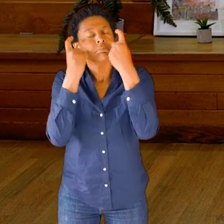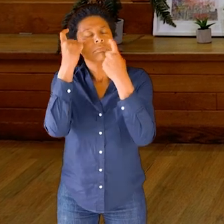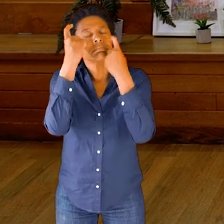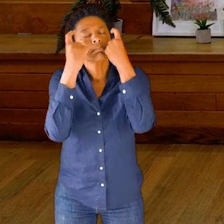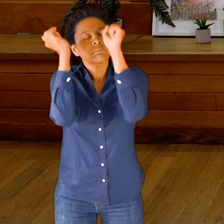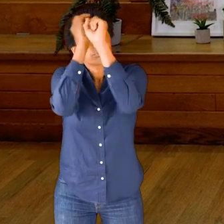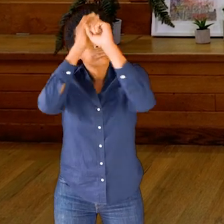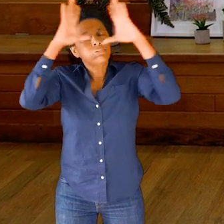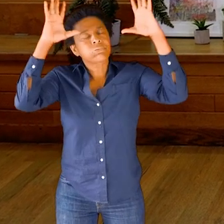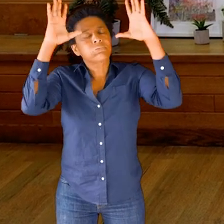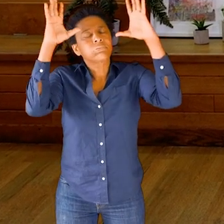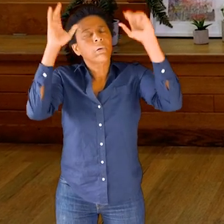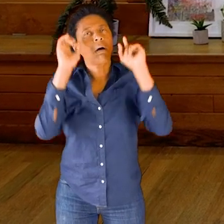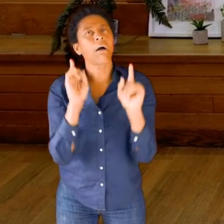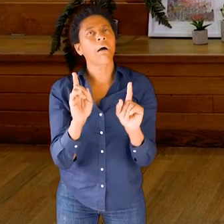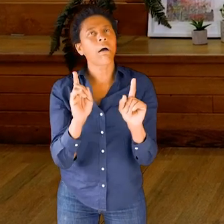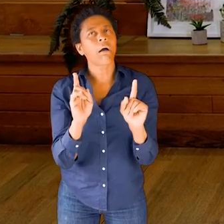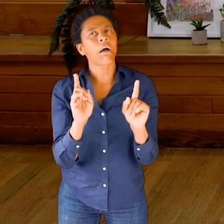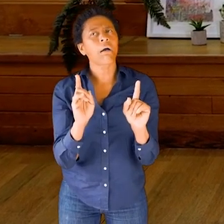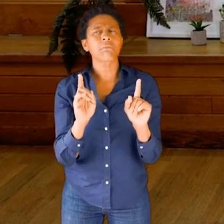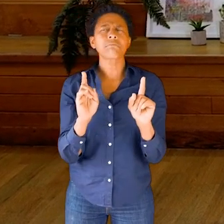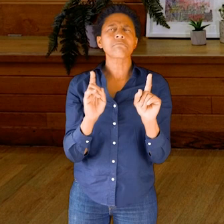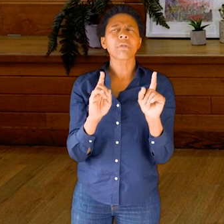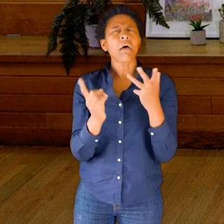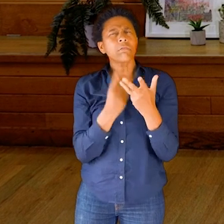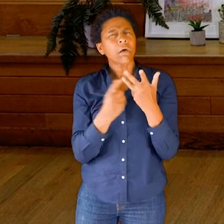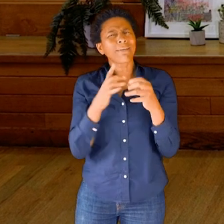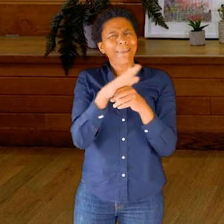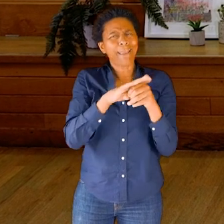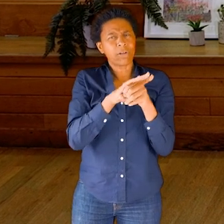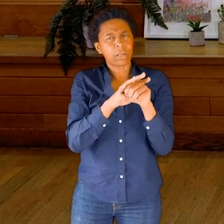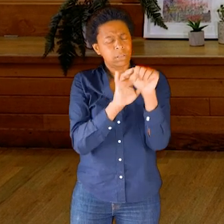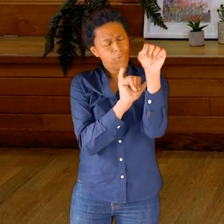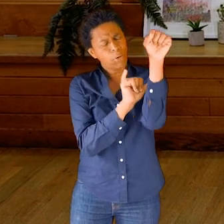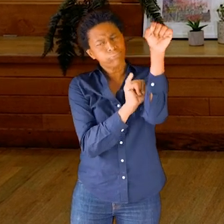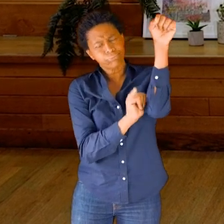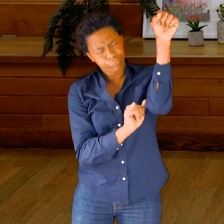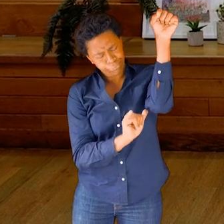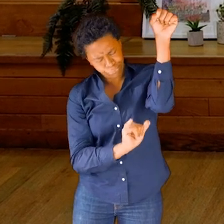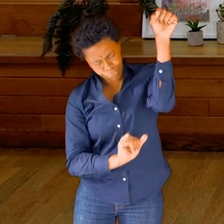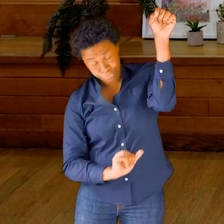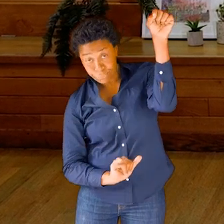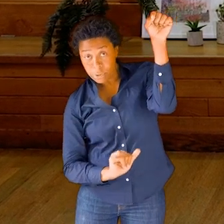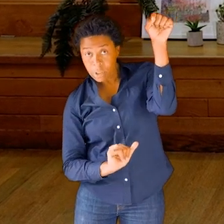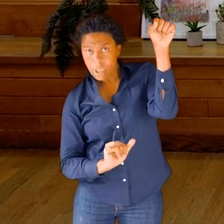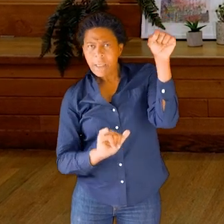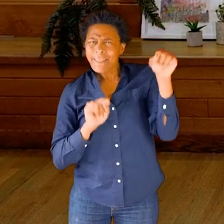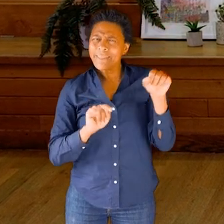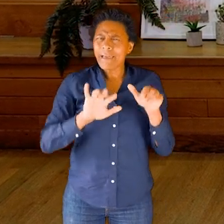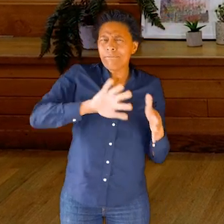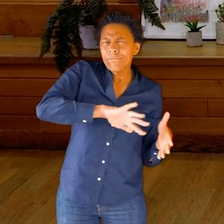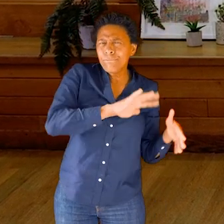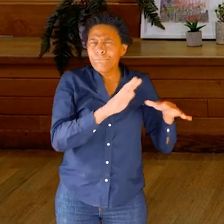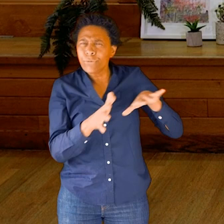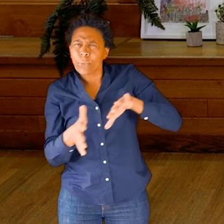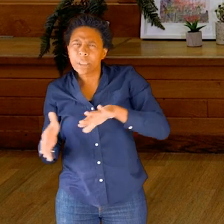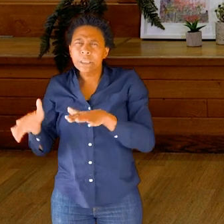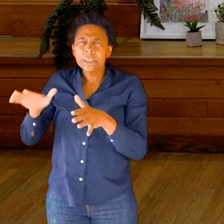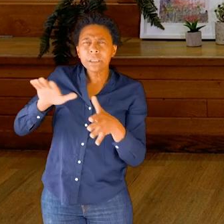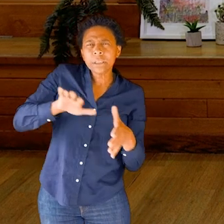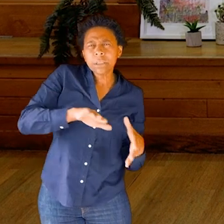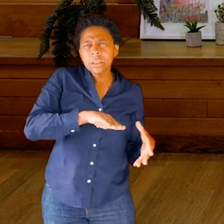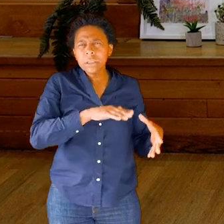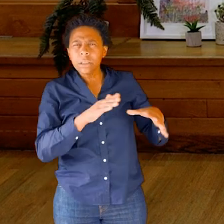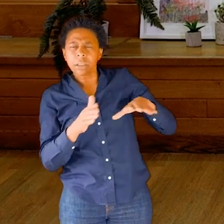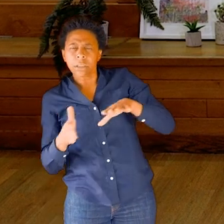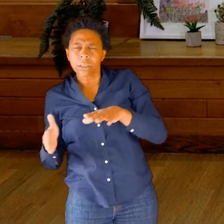perhaps through our visualization, of the rest of the spine in its fluid mobility.